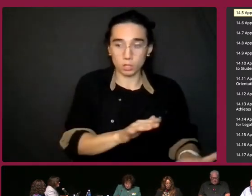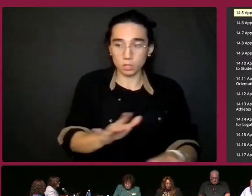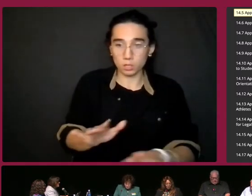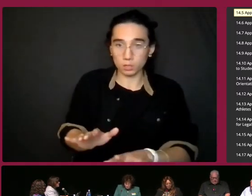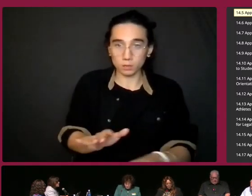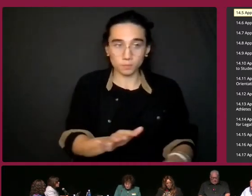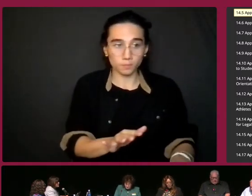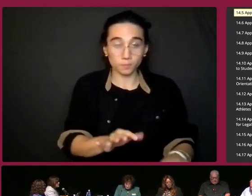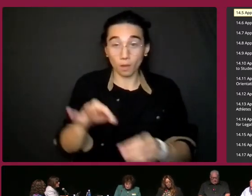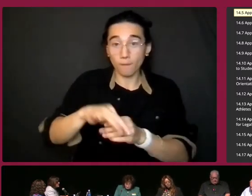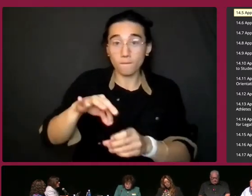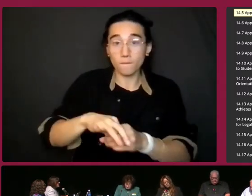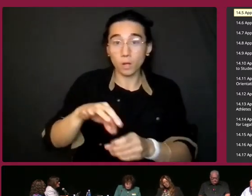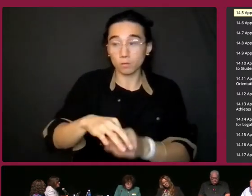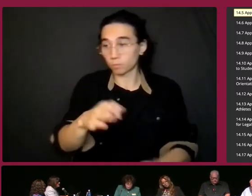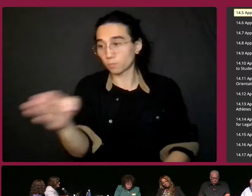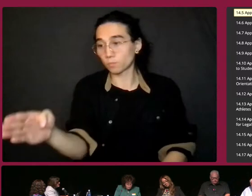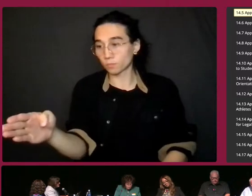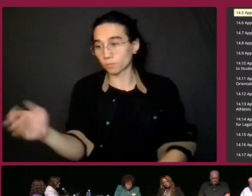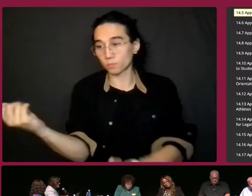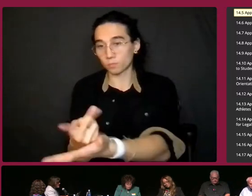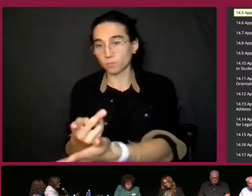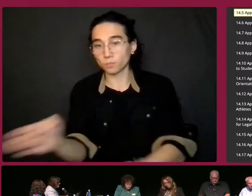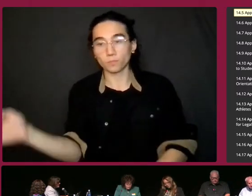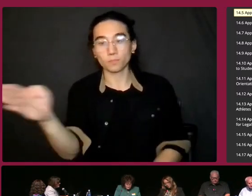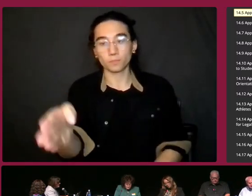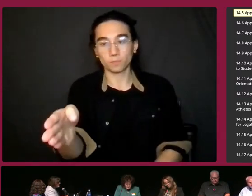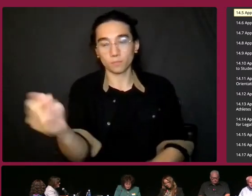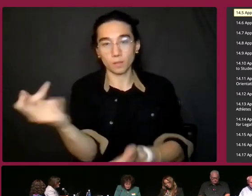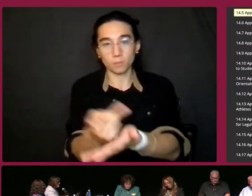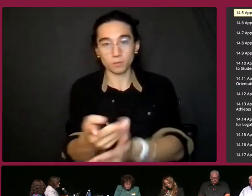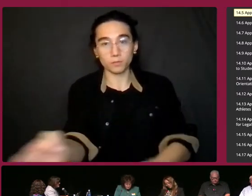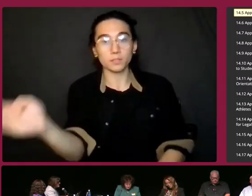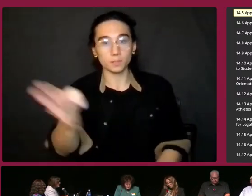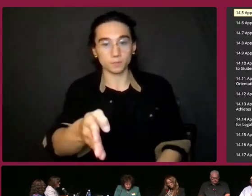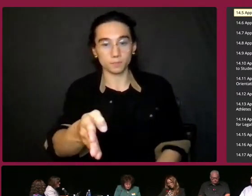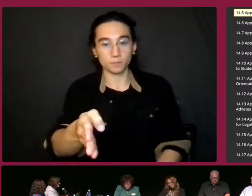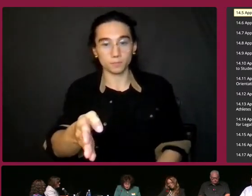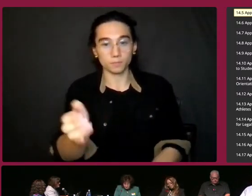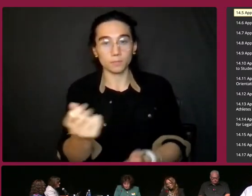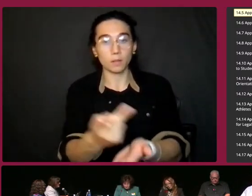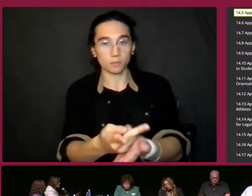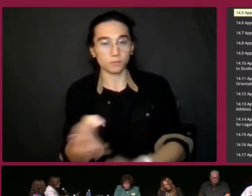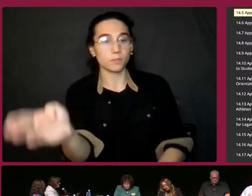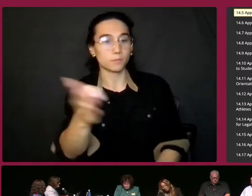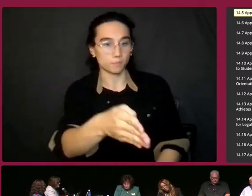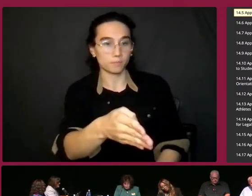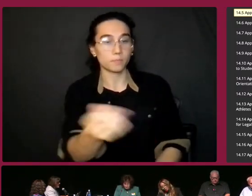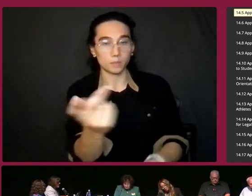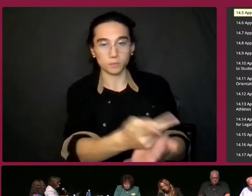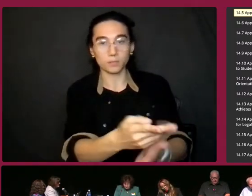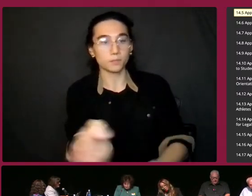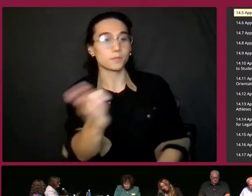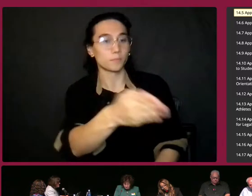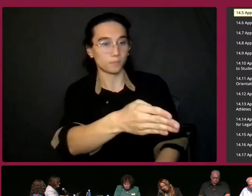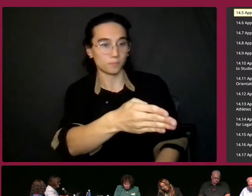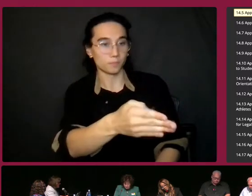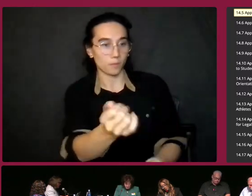Vote. Student Trustee Rivera? Approved. Trustee Gaines? Approved. Trustee Rives? Yes Trustee Buffalo? Yes. Trustee Adams? Aye. Trustee Harvey?